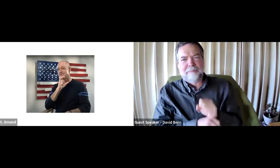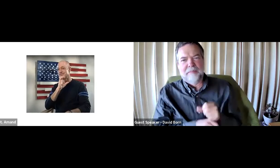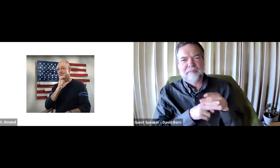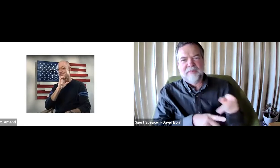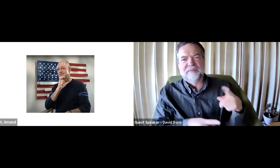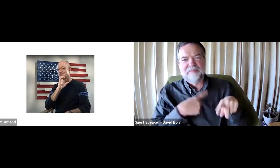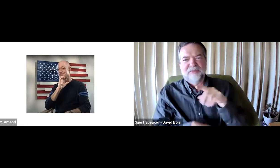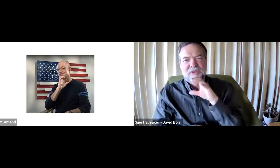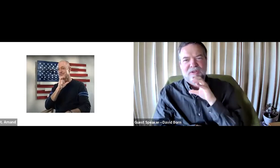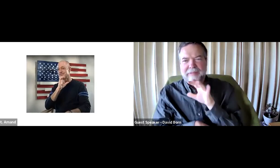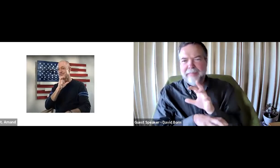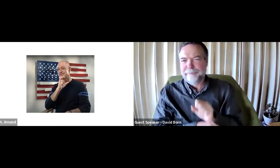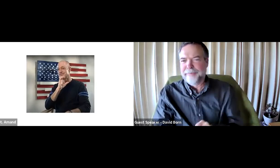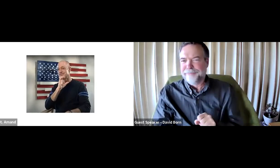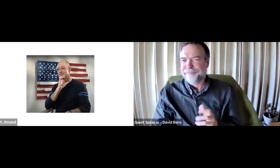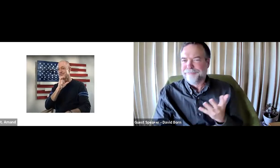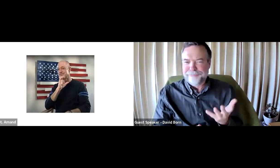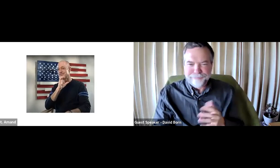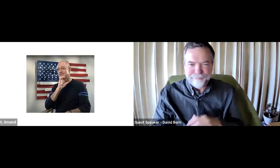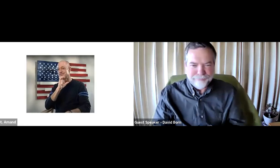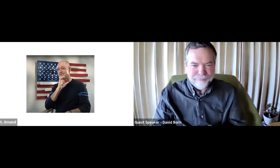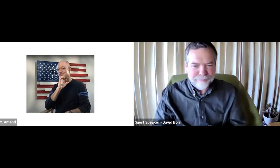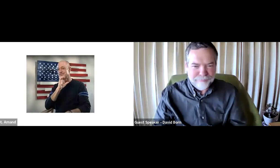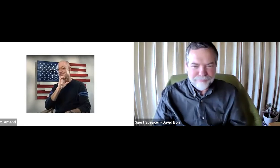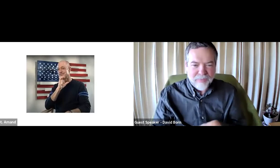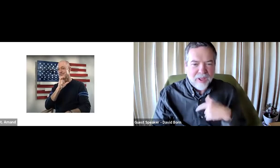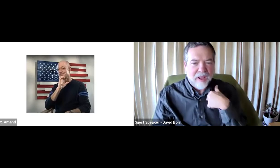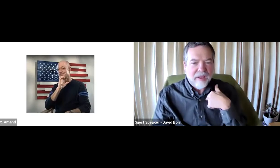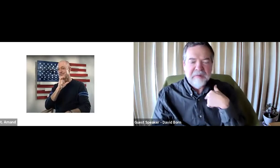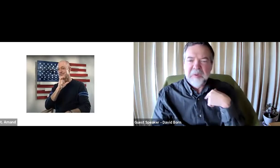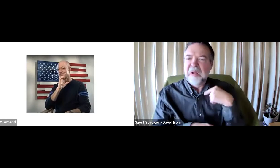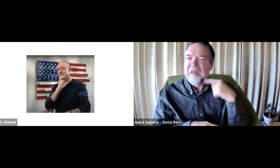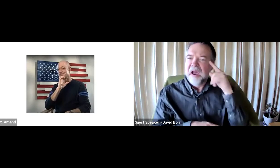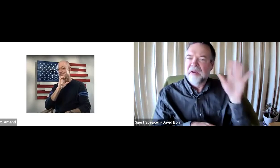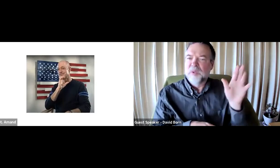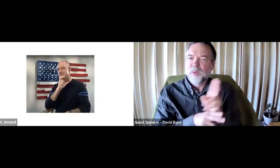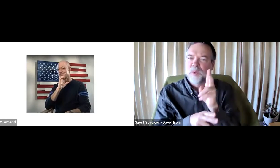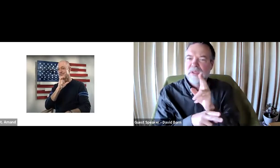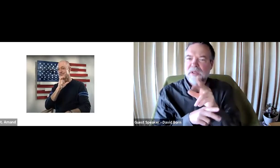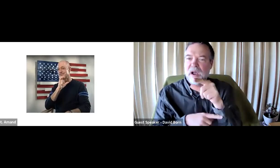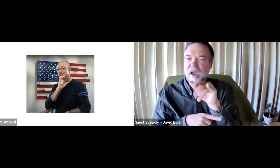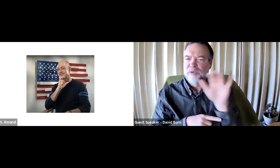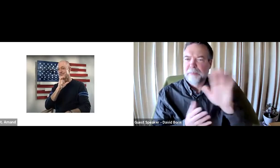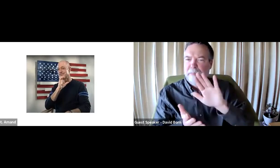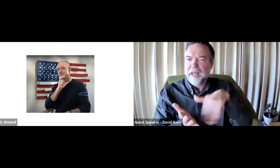but here at the Washington School for the Deaf, we're still in the habit of referring to him by his sign name that matches Charles.